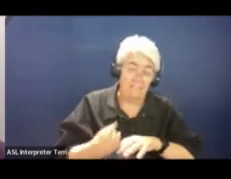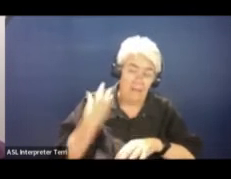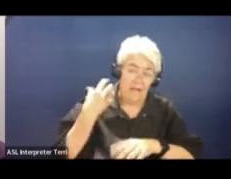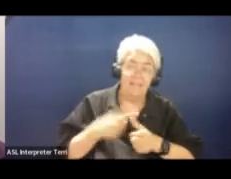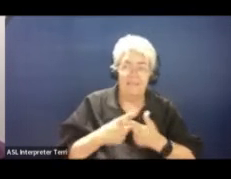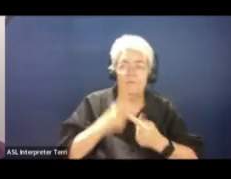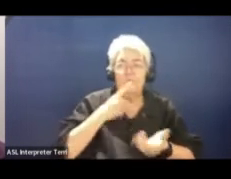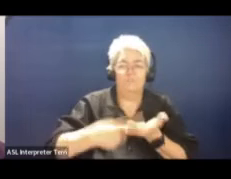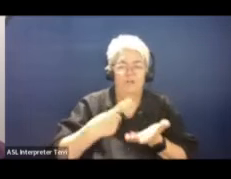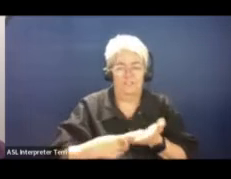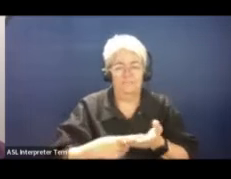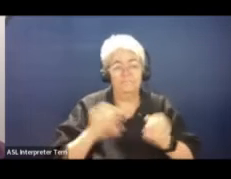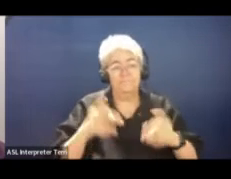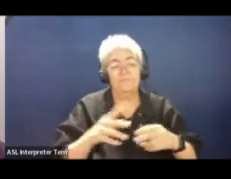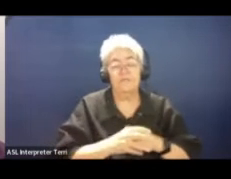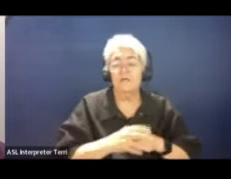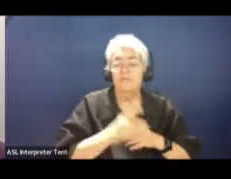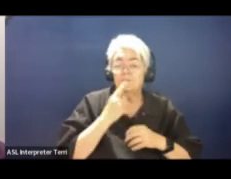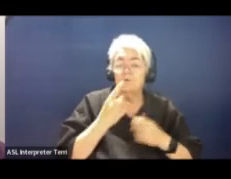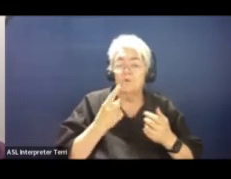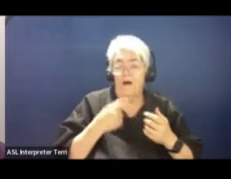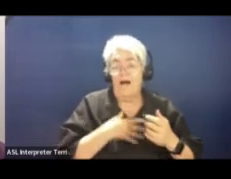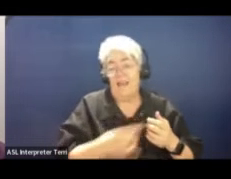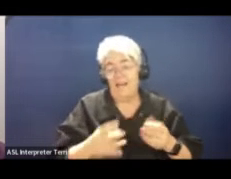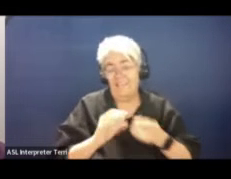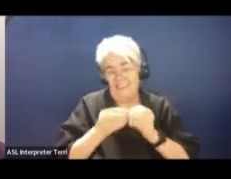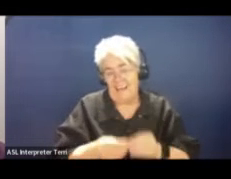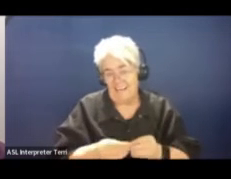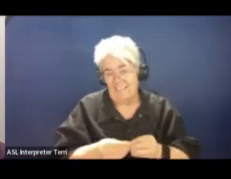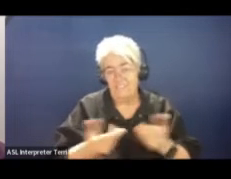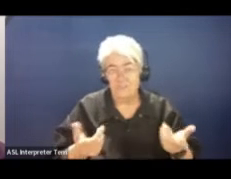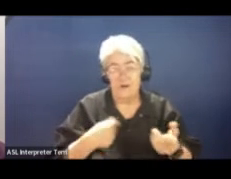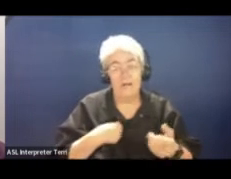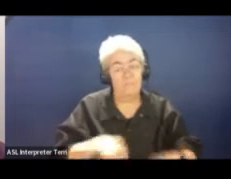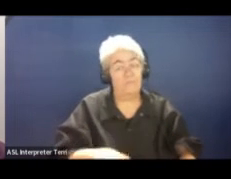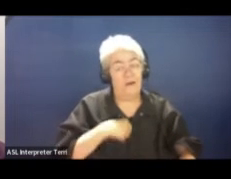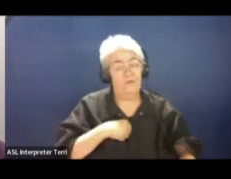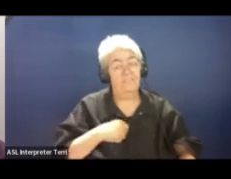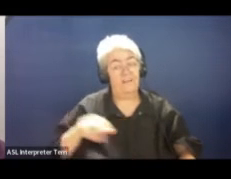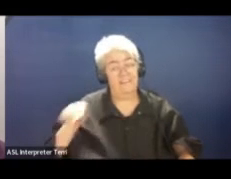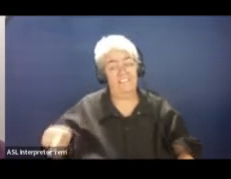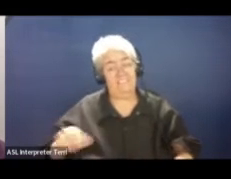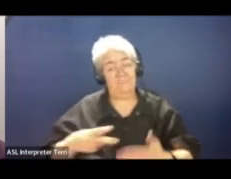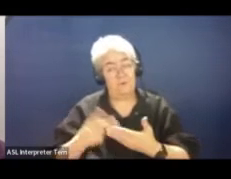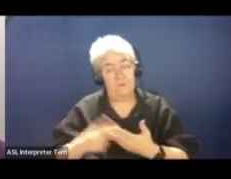scenarios. Like I said, I liked data, and I'm pretty proud of our program. So this is data